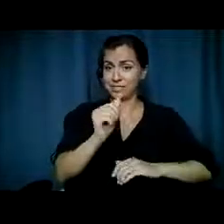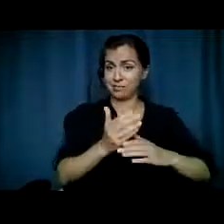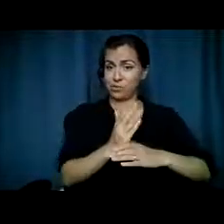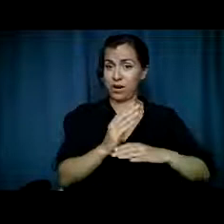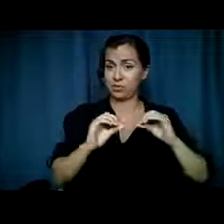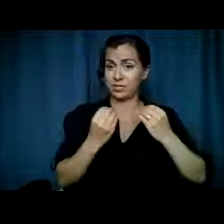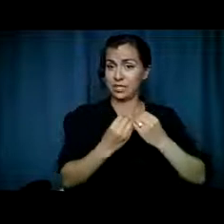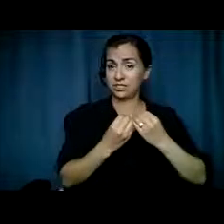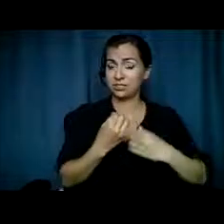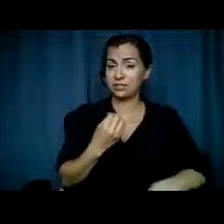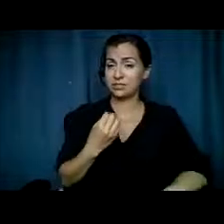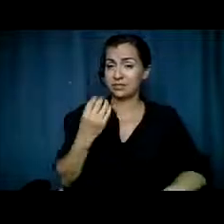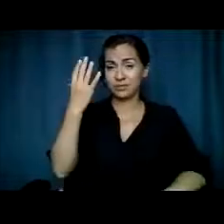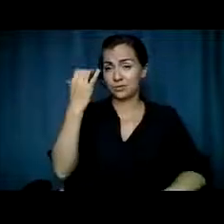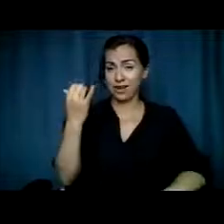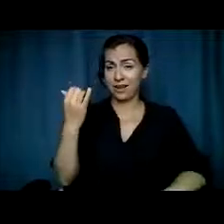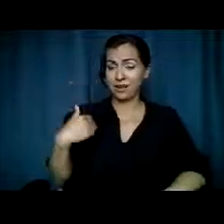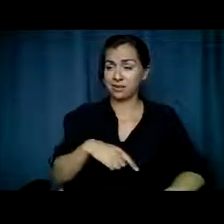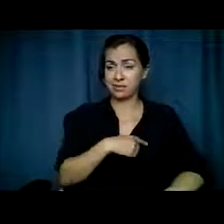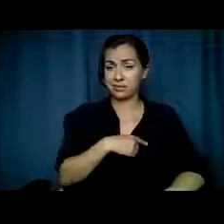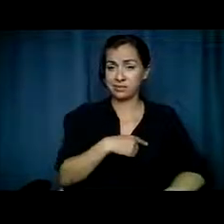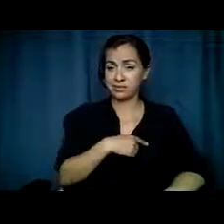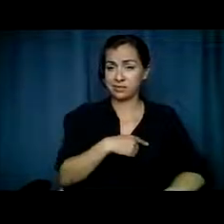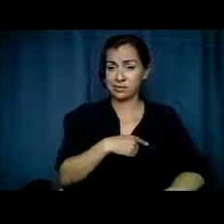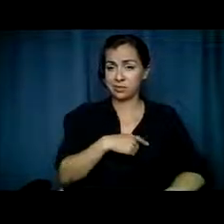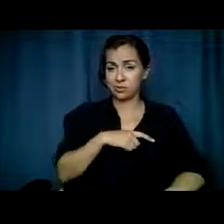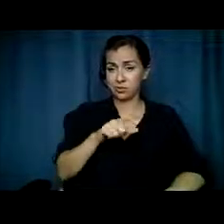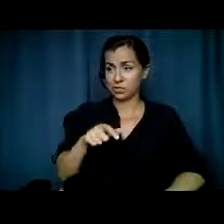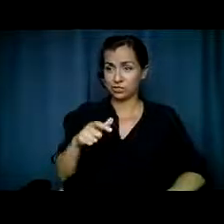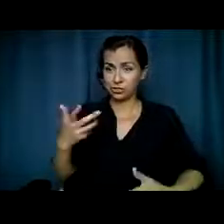He co-founded the American Association of People with Disabilities.